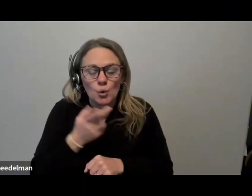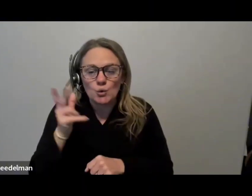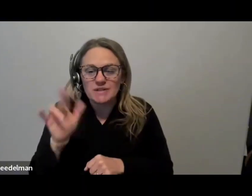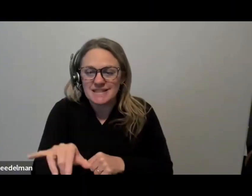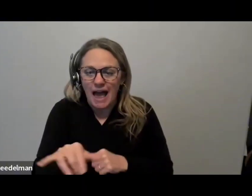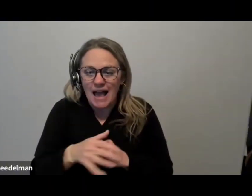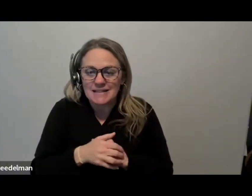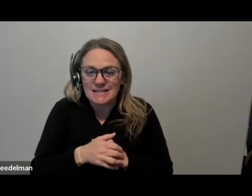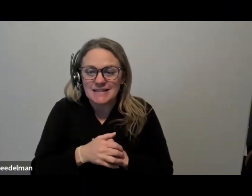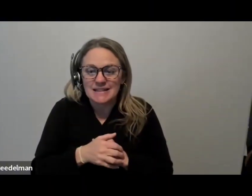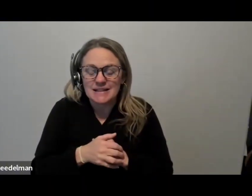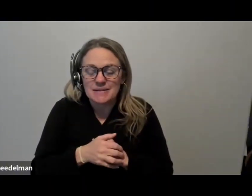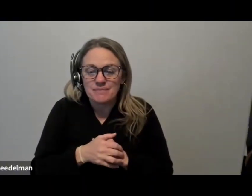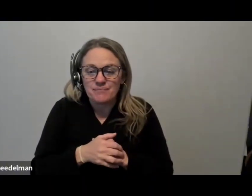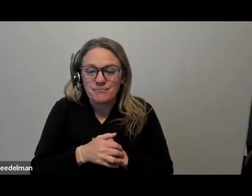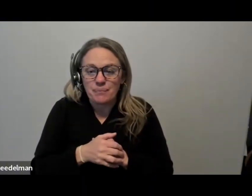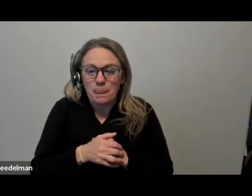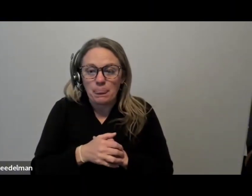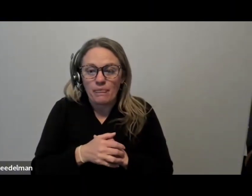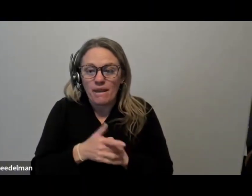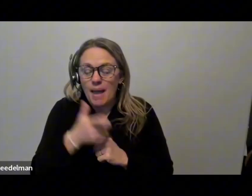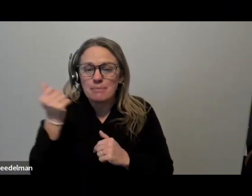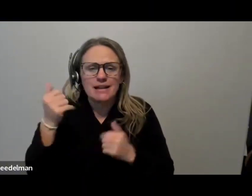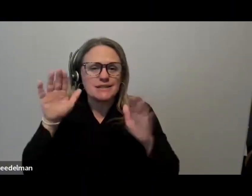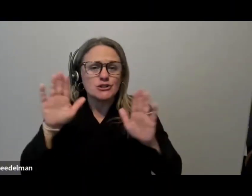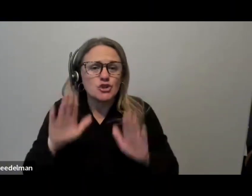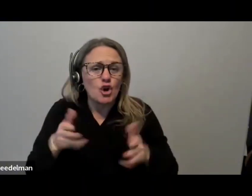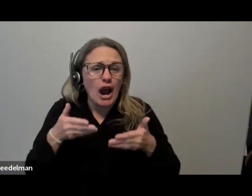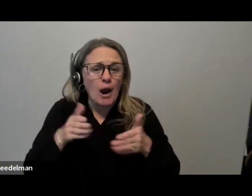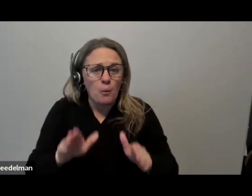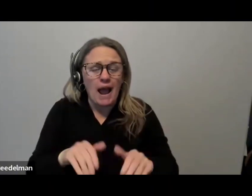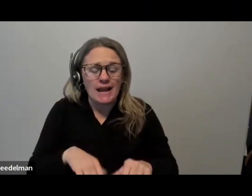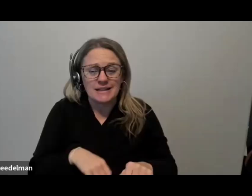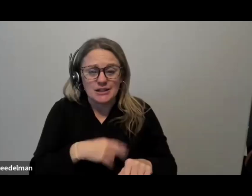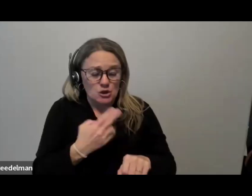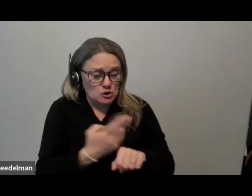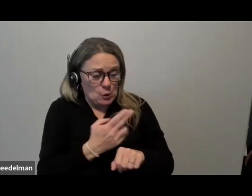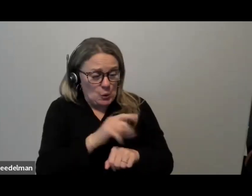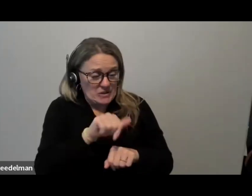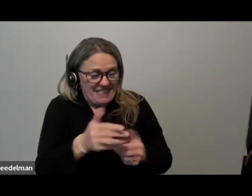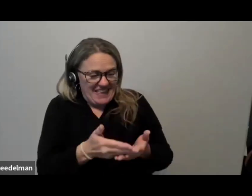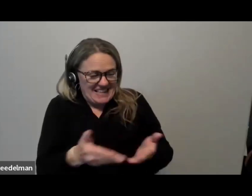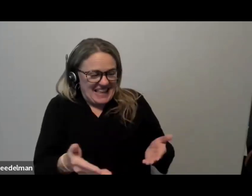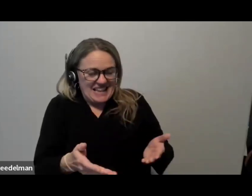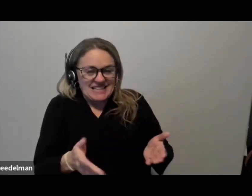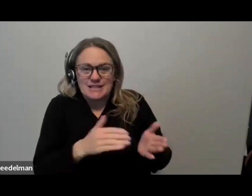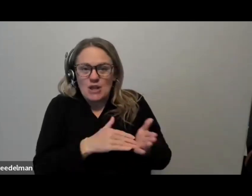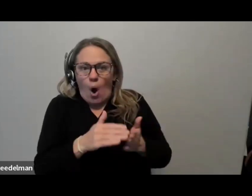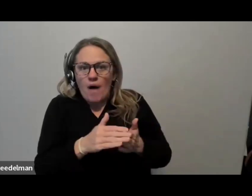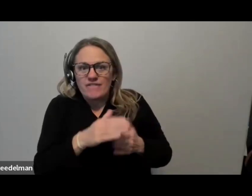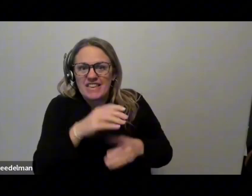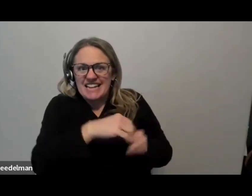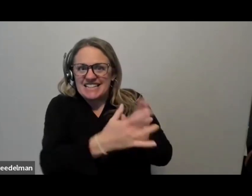that it's a really great way to take these things that often live in a a technical space, a technical jargon